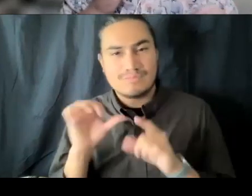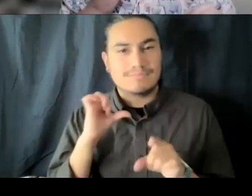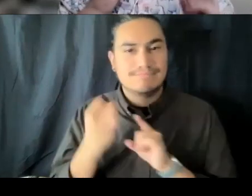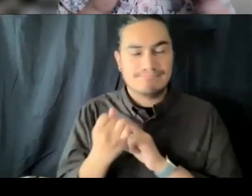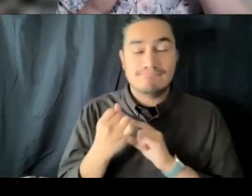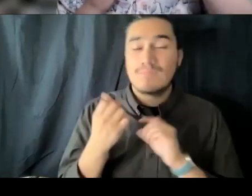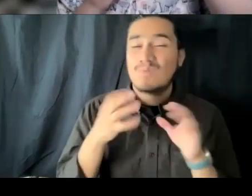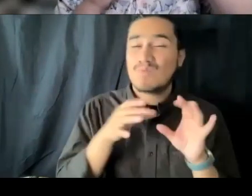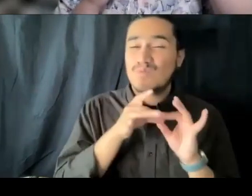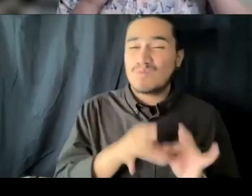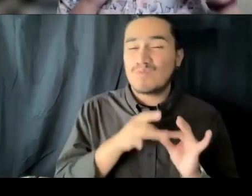for different people.